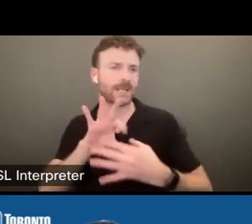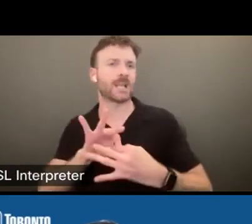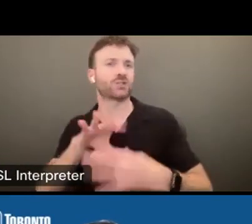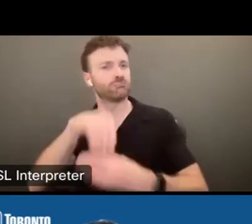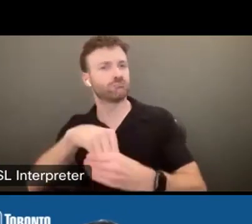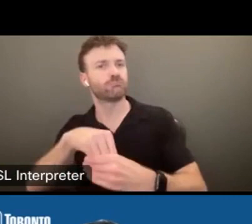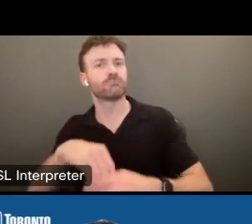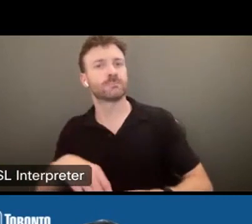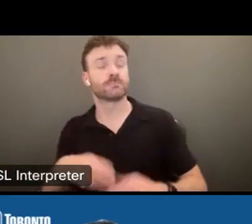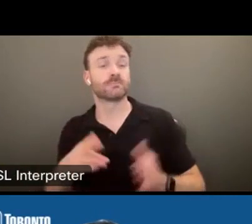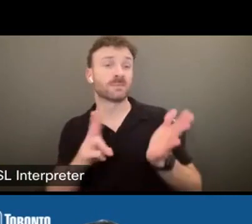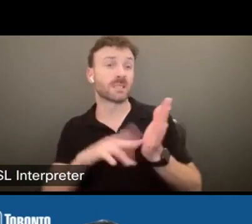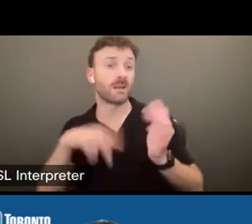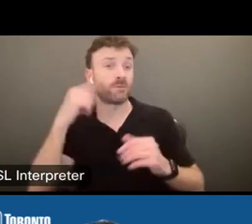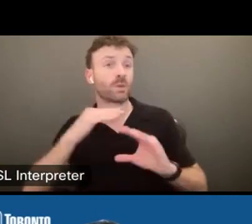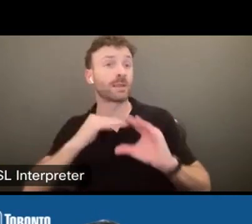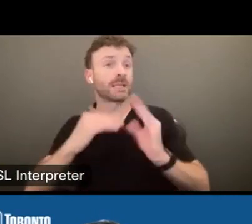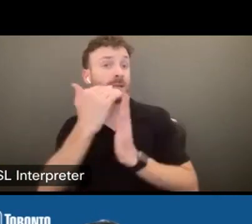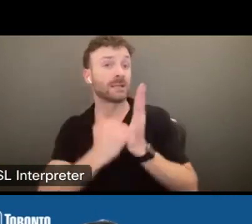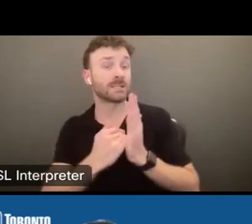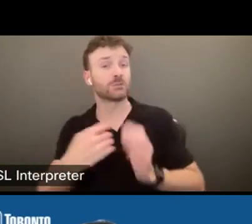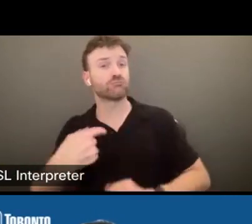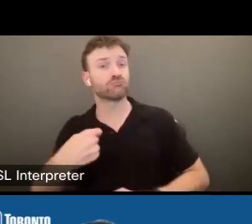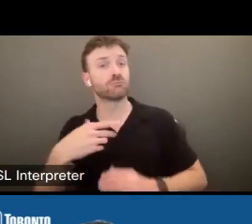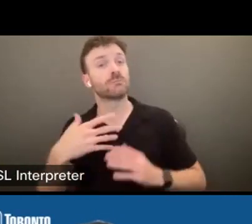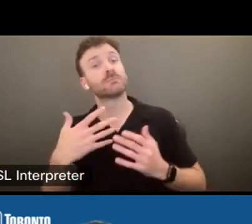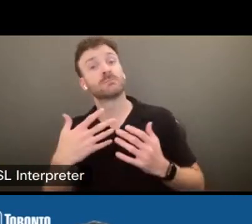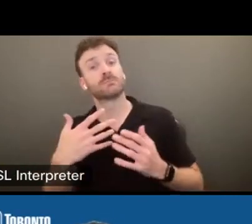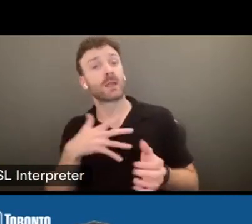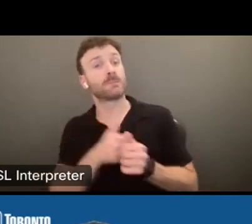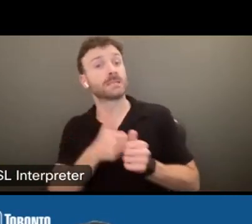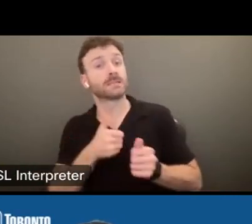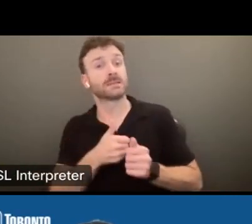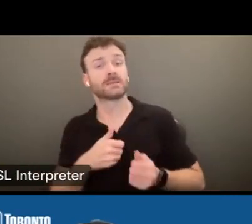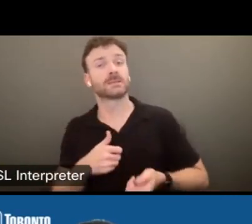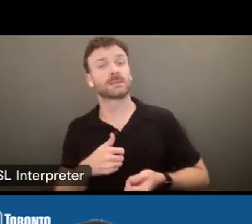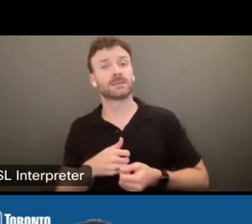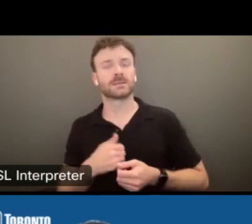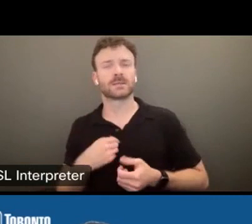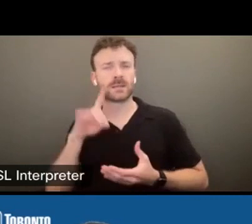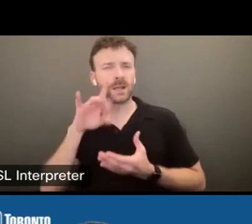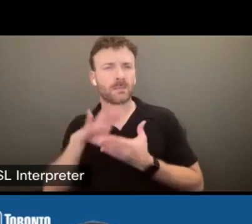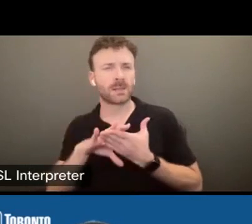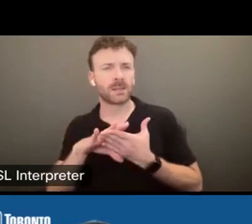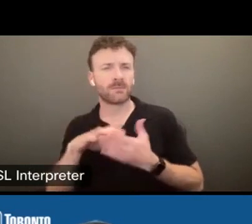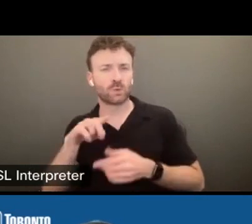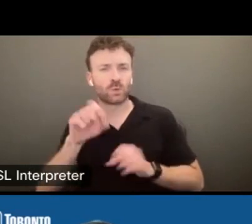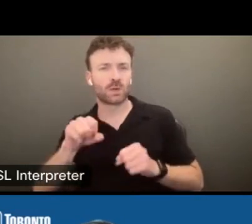And to sign up for our e-mailing list to receive updates. I believe -- I'm not sure if it's available through the chat or on the screen there,